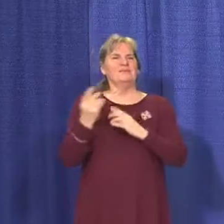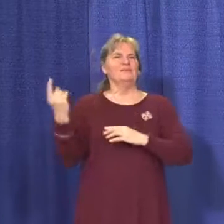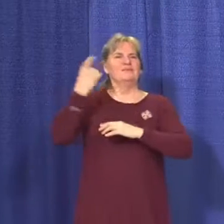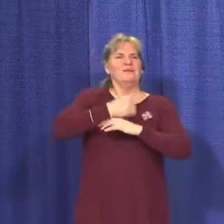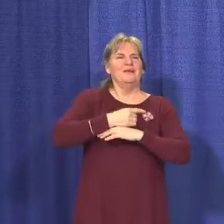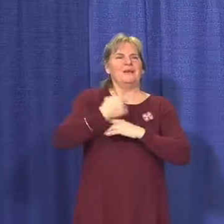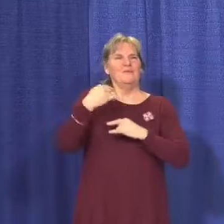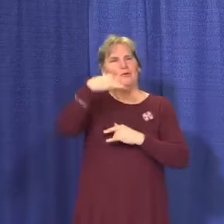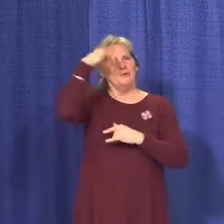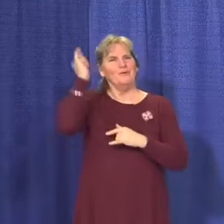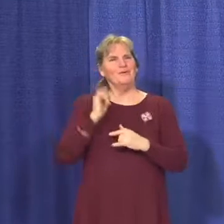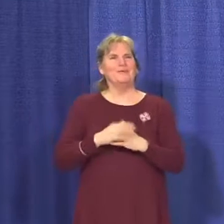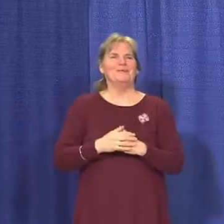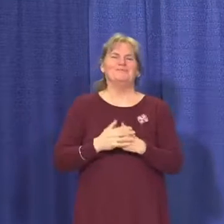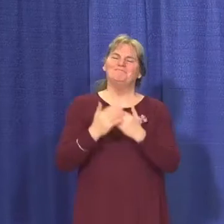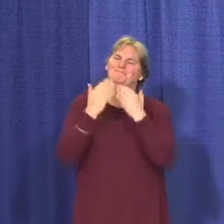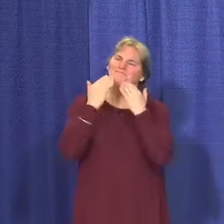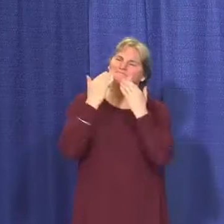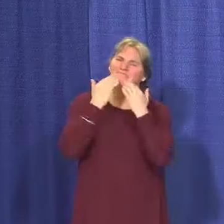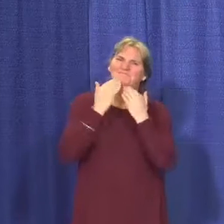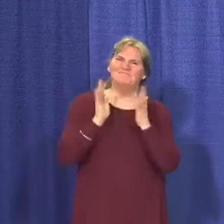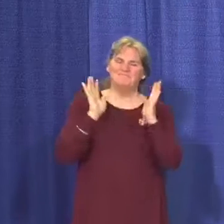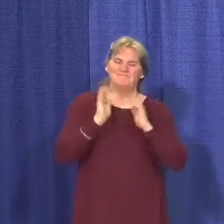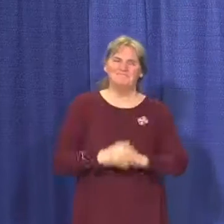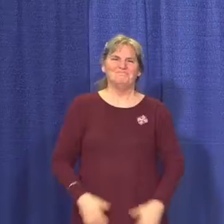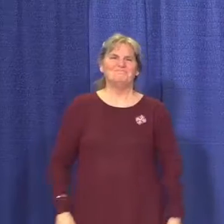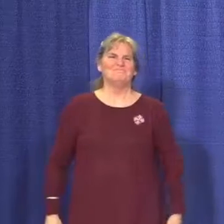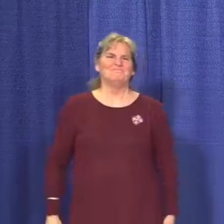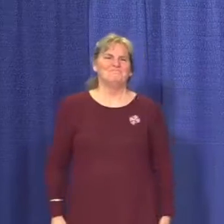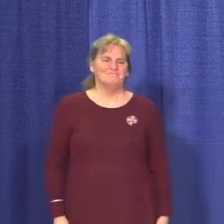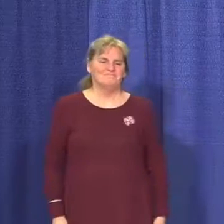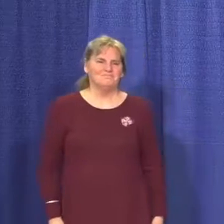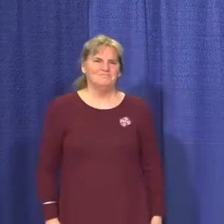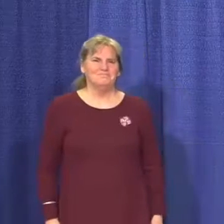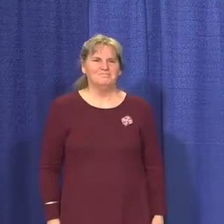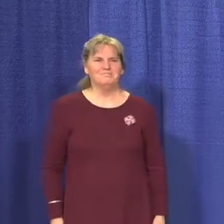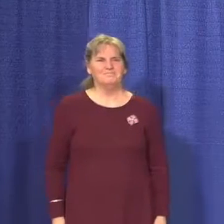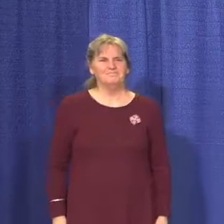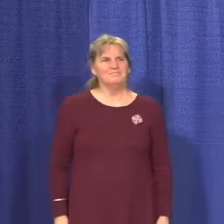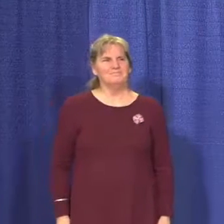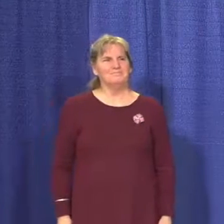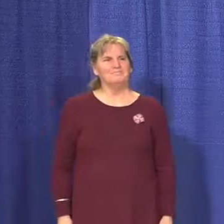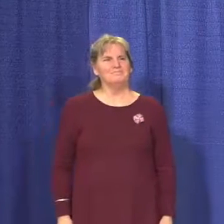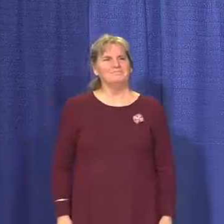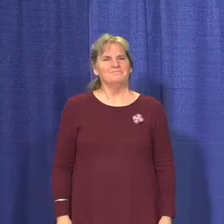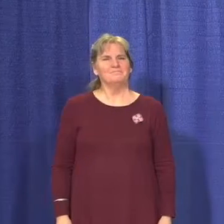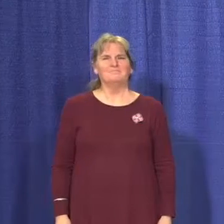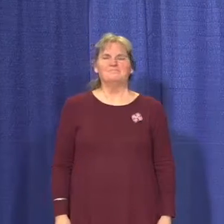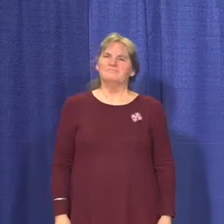Yukon. [Speaking Indigenous Language] Thank you, Minister Frost.